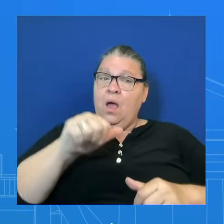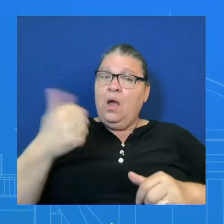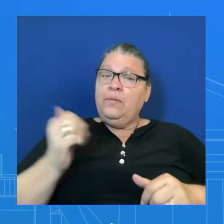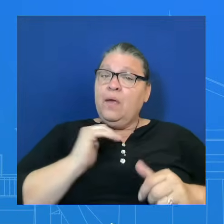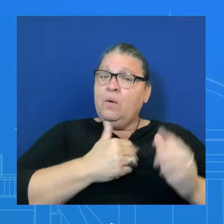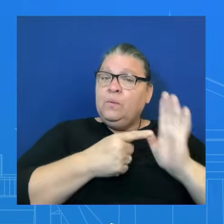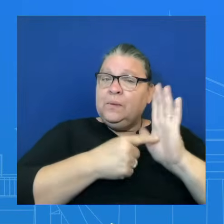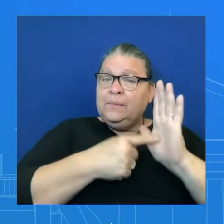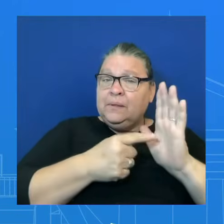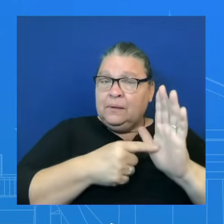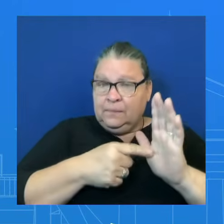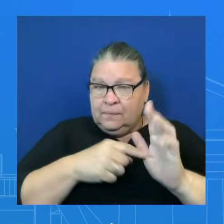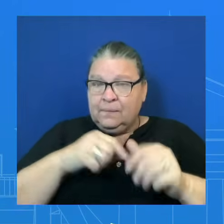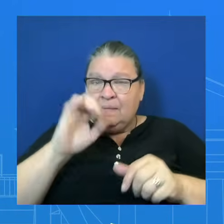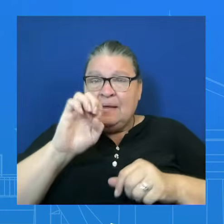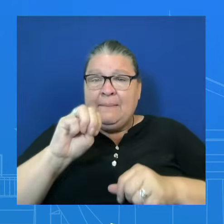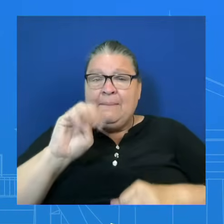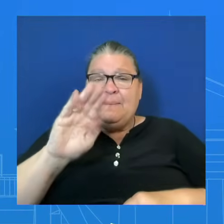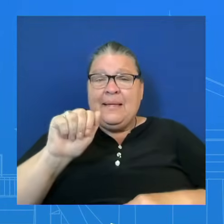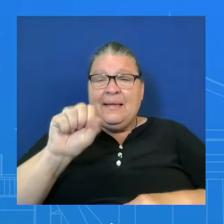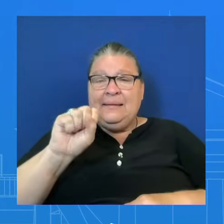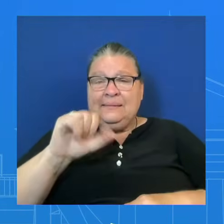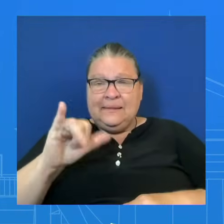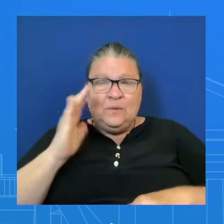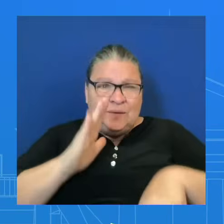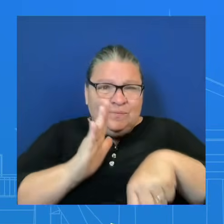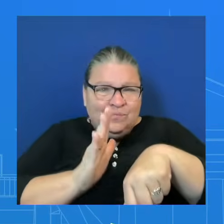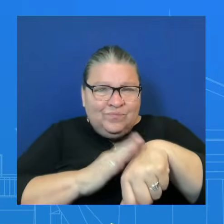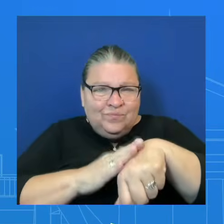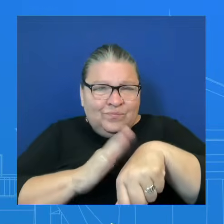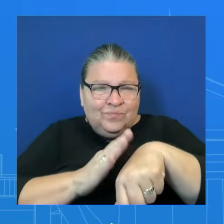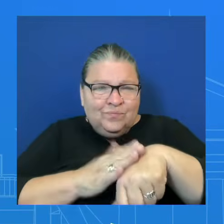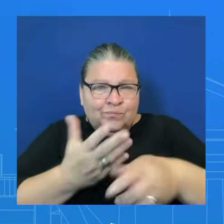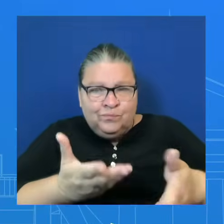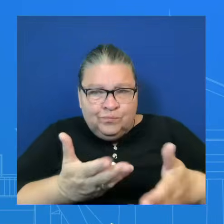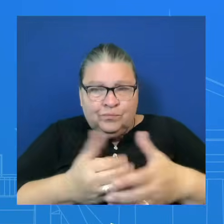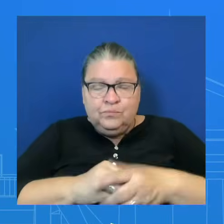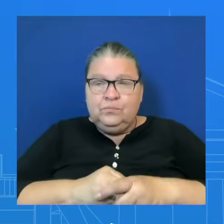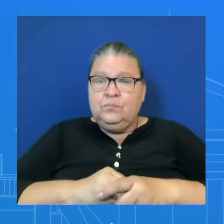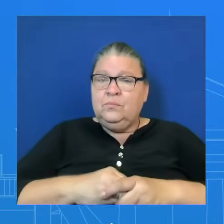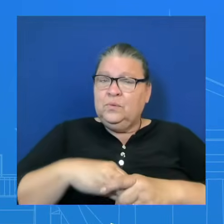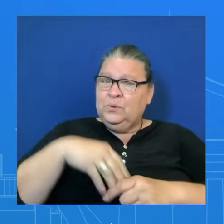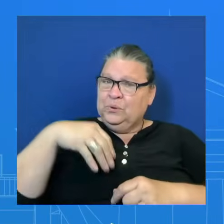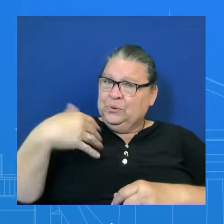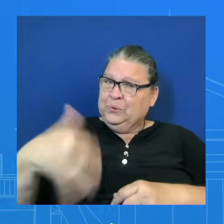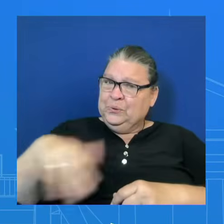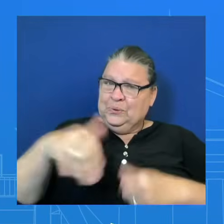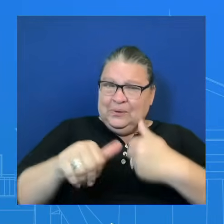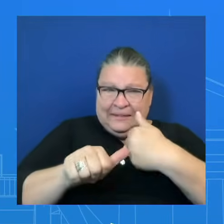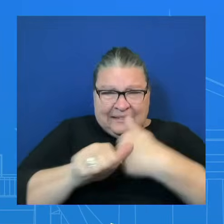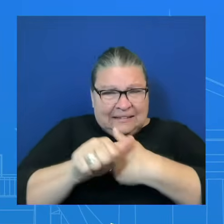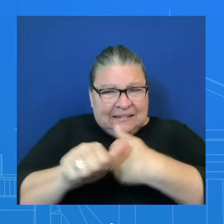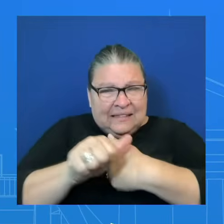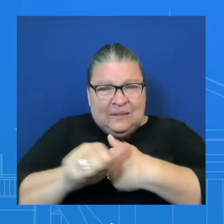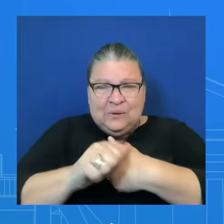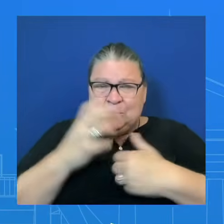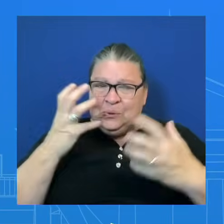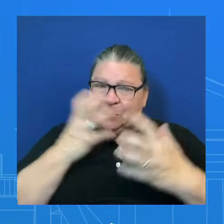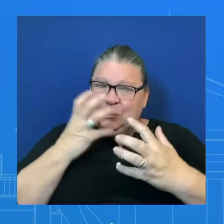particularly when there's a risk of miscalculation, and particularly when the PLA is acting as aggressively as it is with no reason whatsoever,